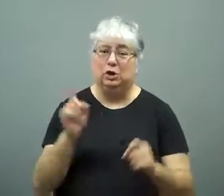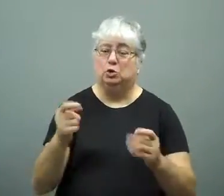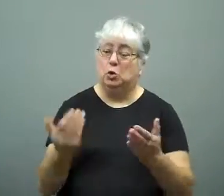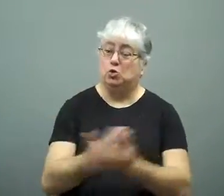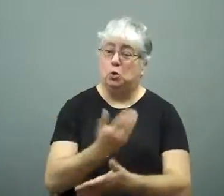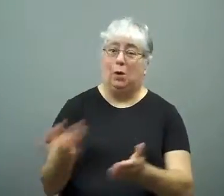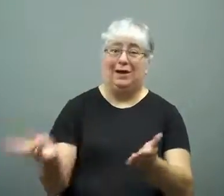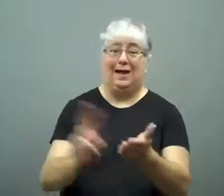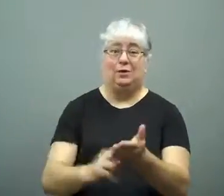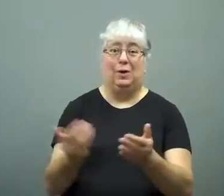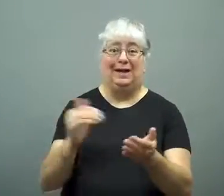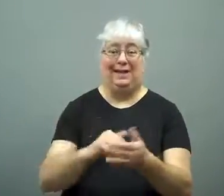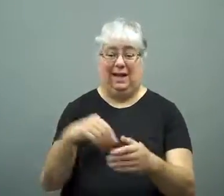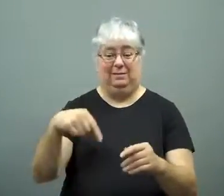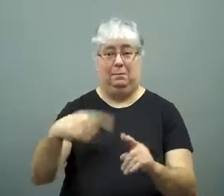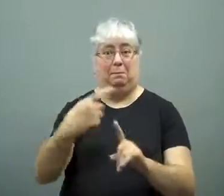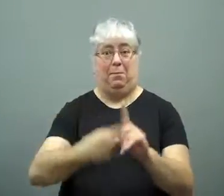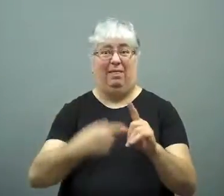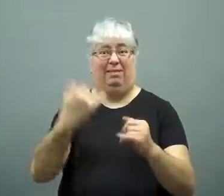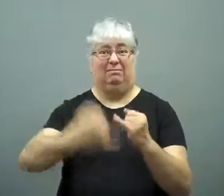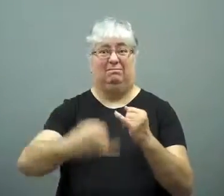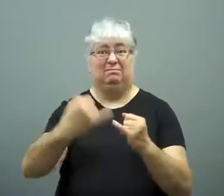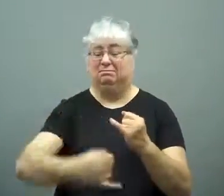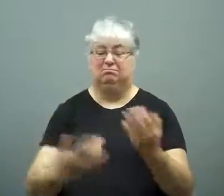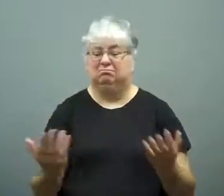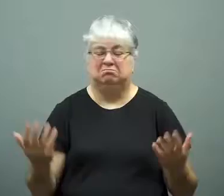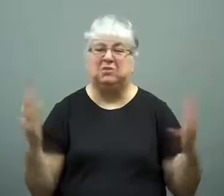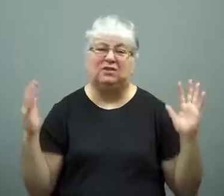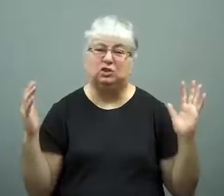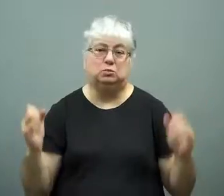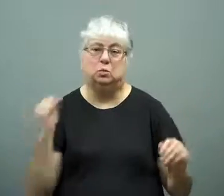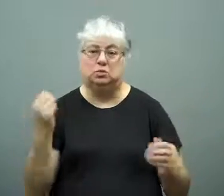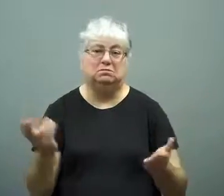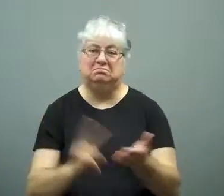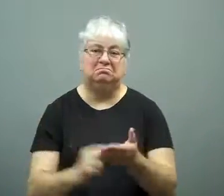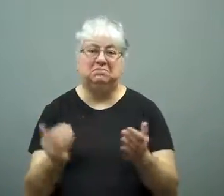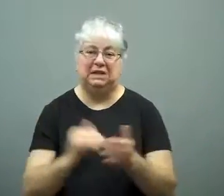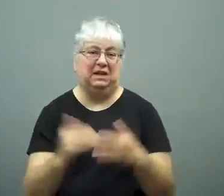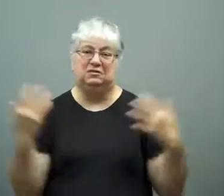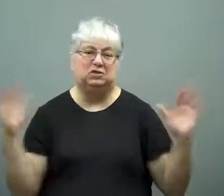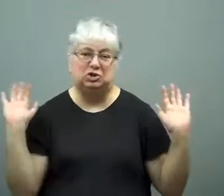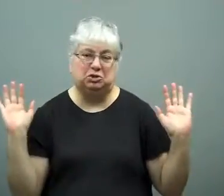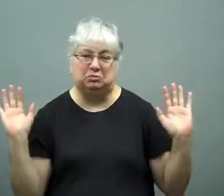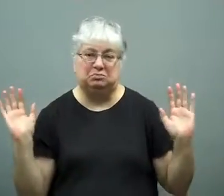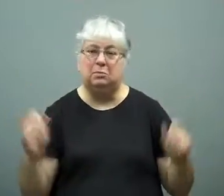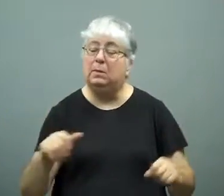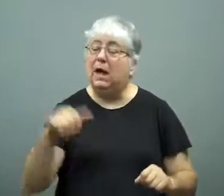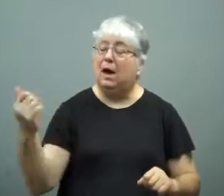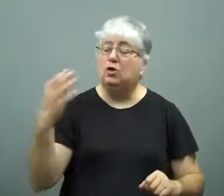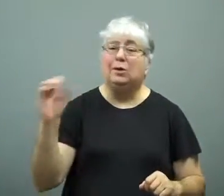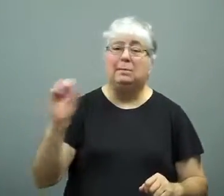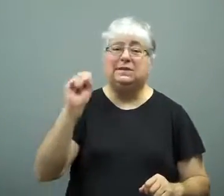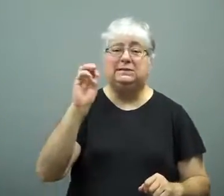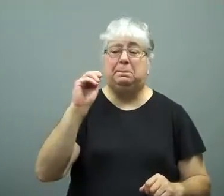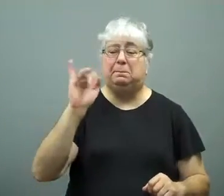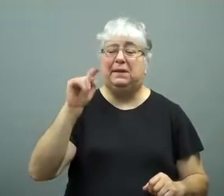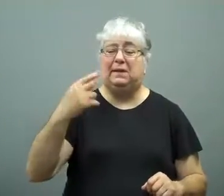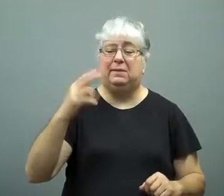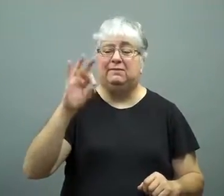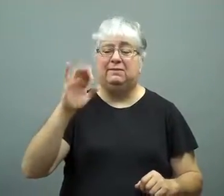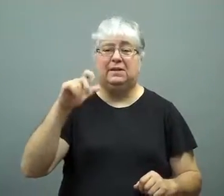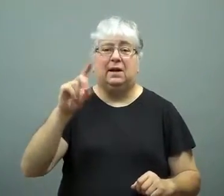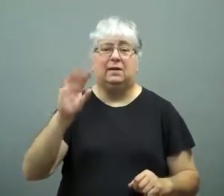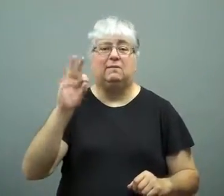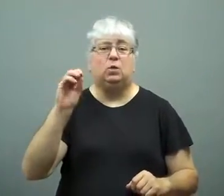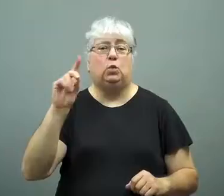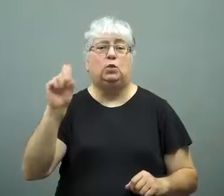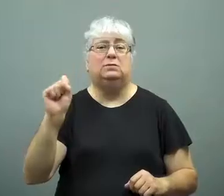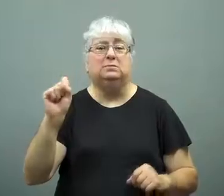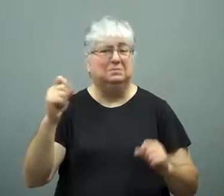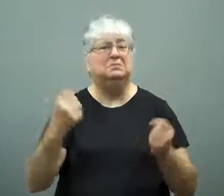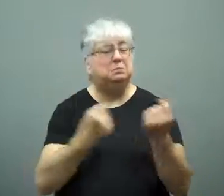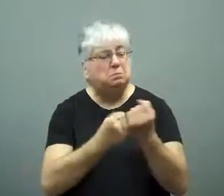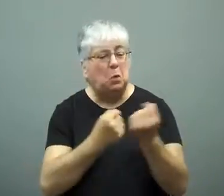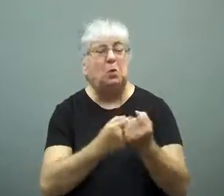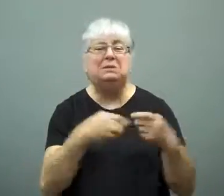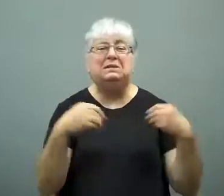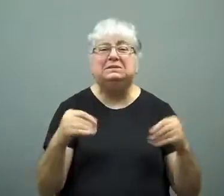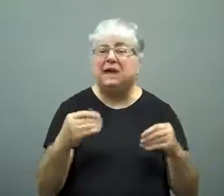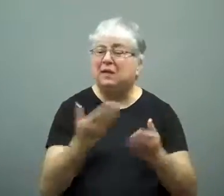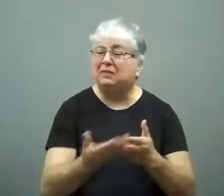The contract was to be renewed at the end of the month, and it will not be.